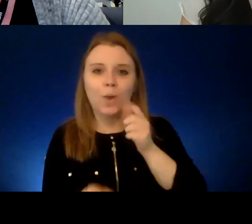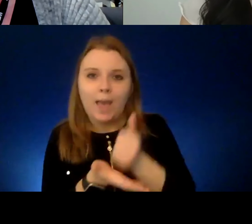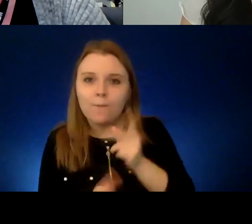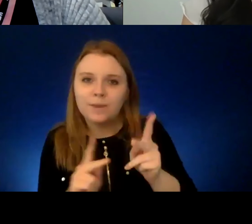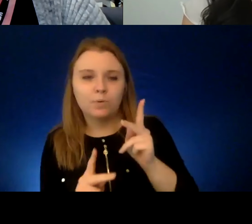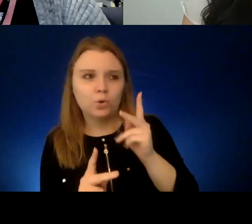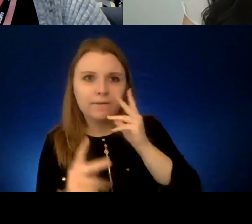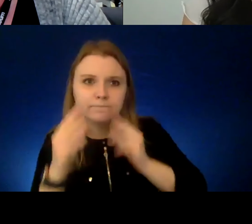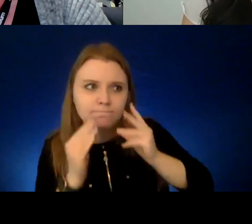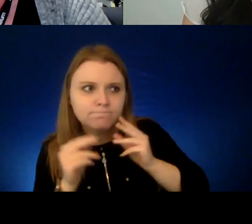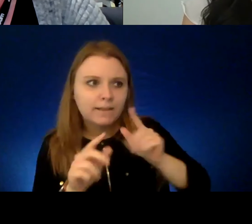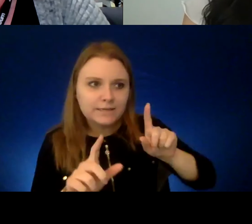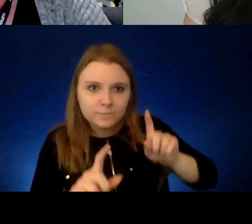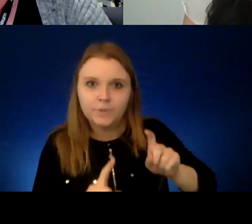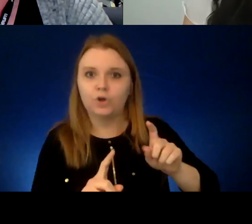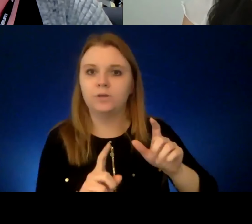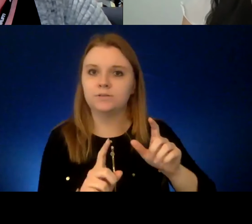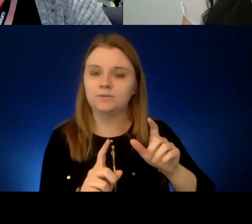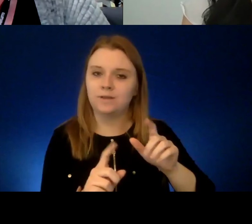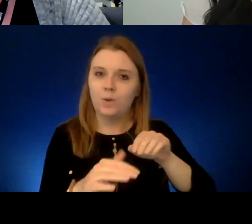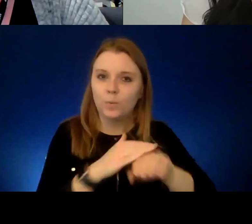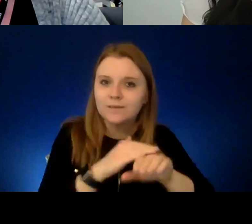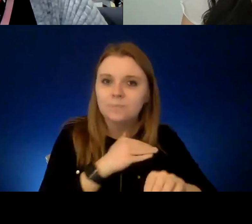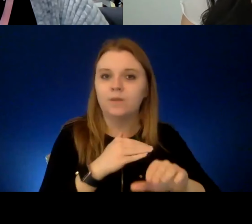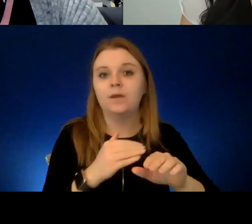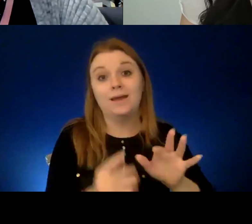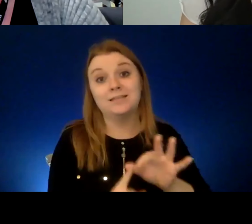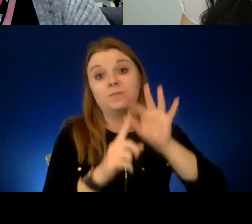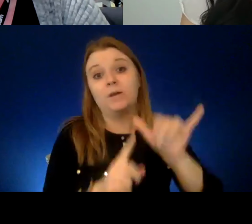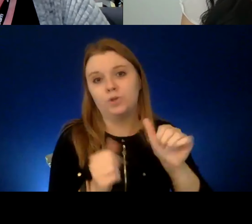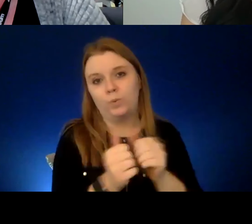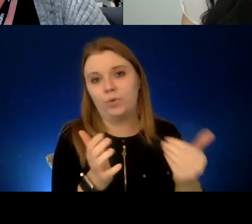especially with new impairment," I agree.